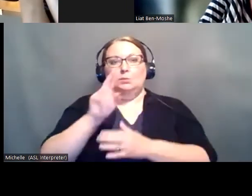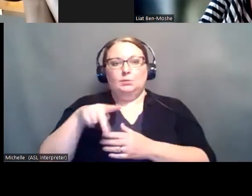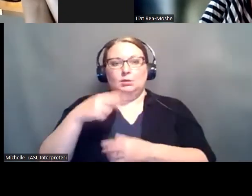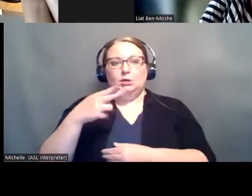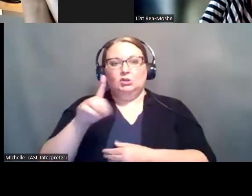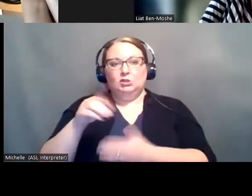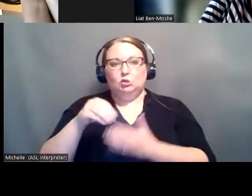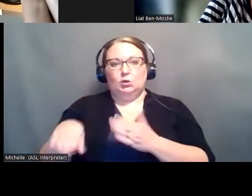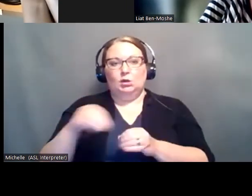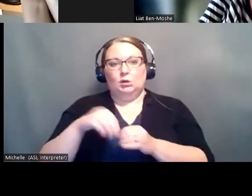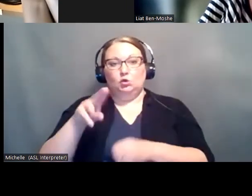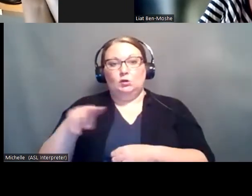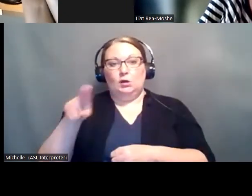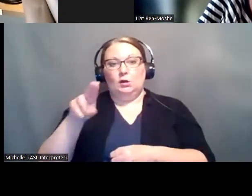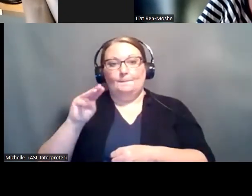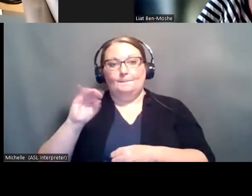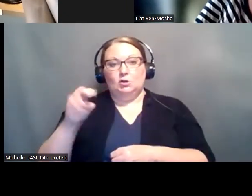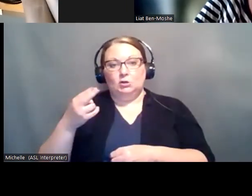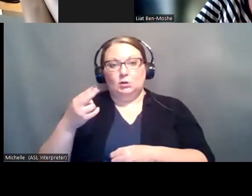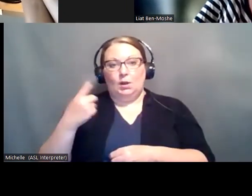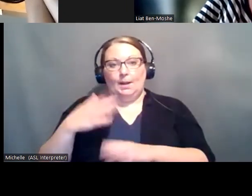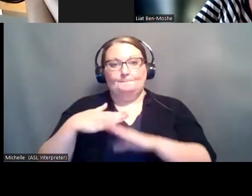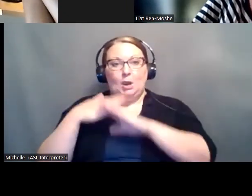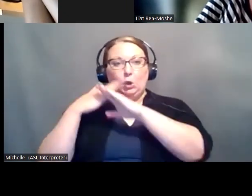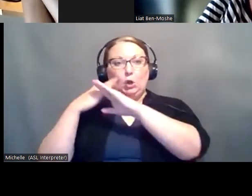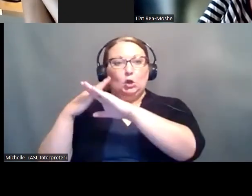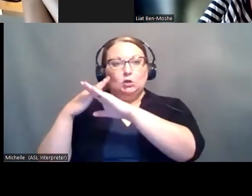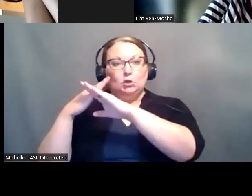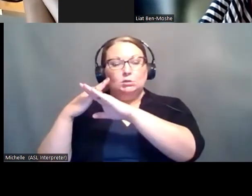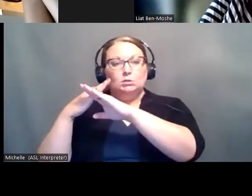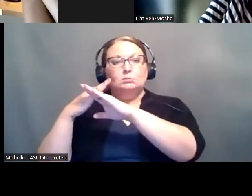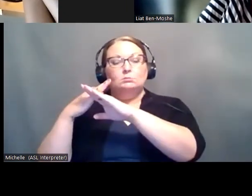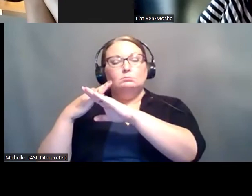and one of the barriers that's been constructed for us